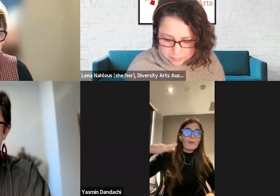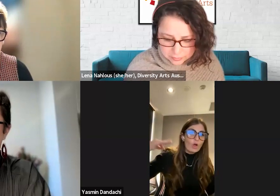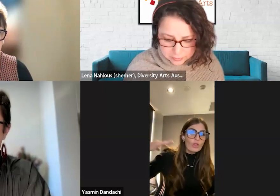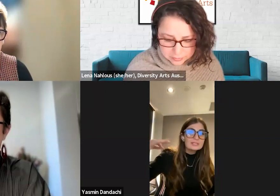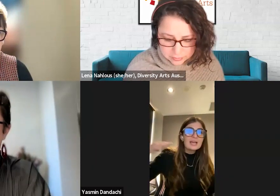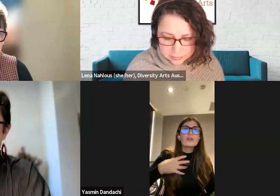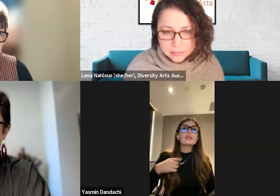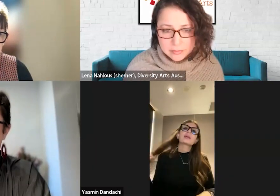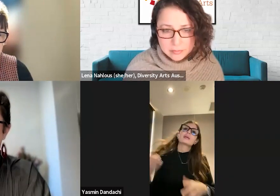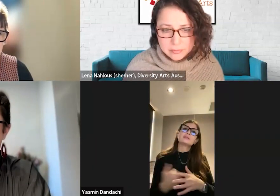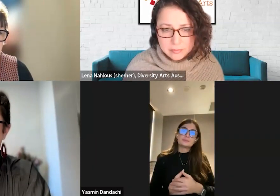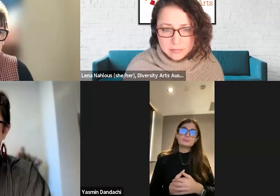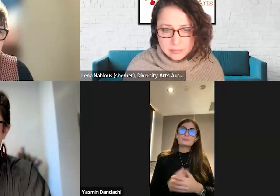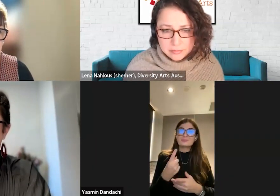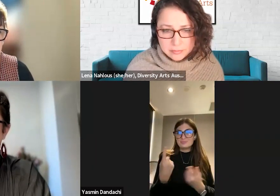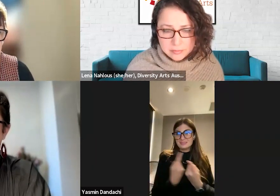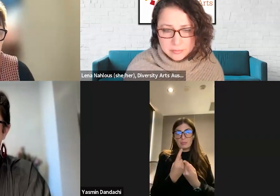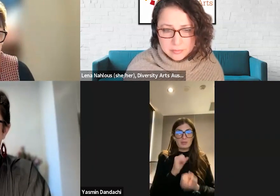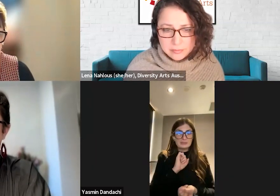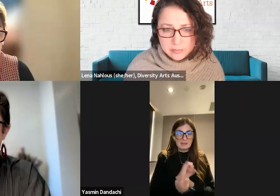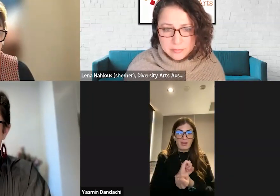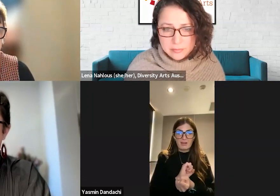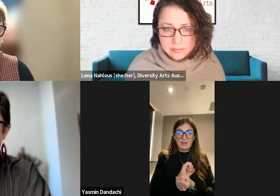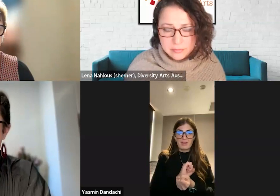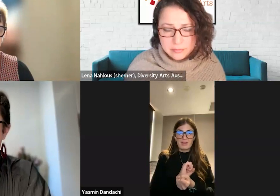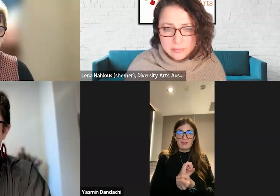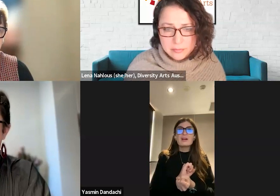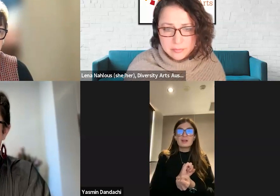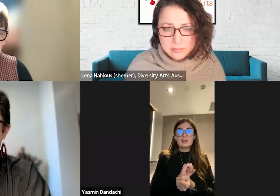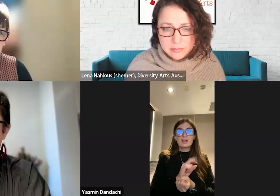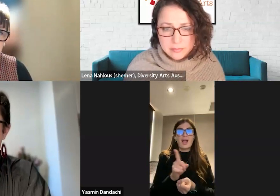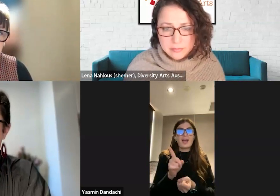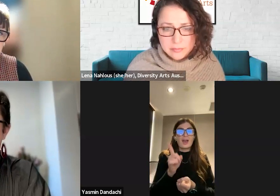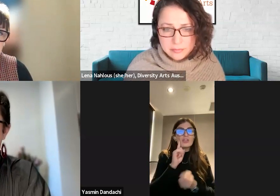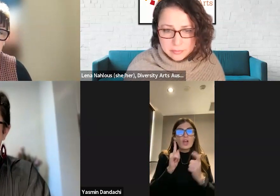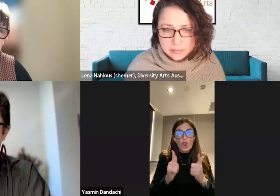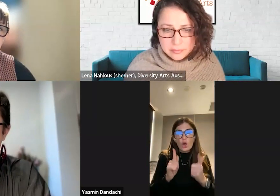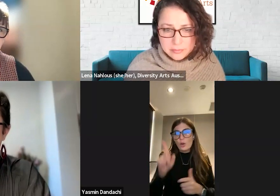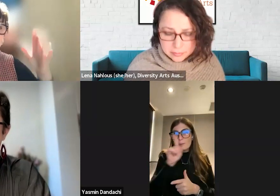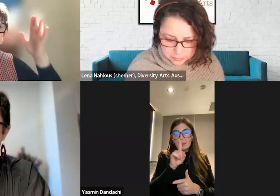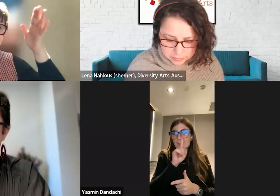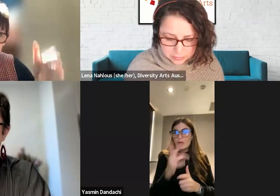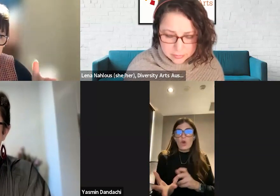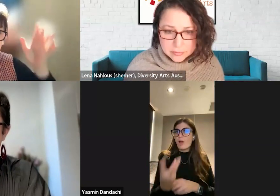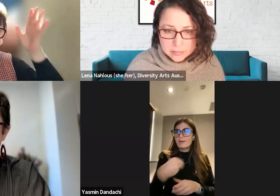something that has kind of stuck and it does exclude a lot of people. And so you do end up with that sort of same